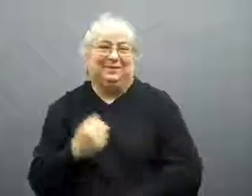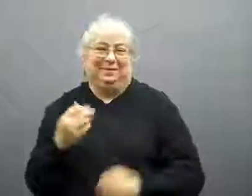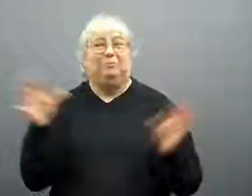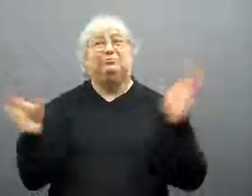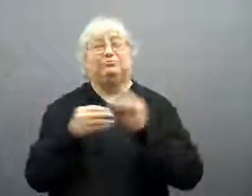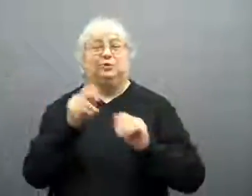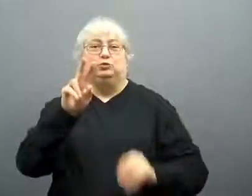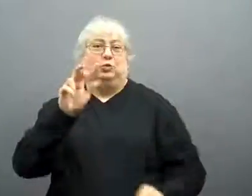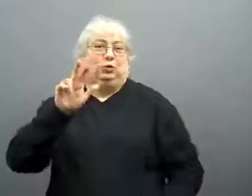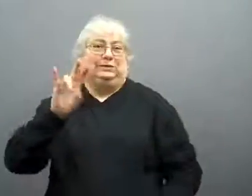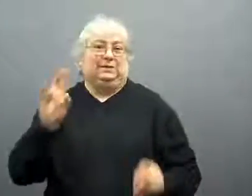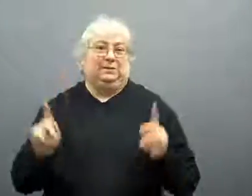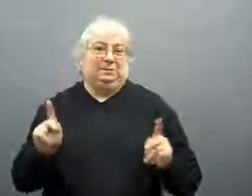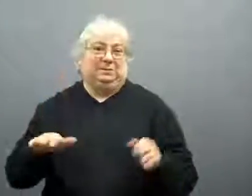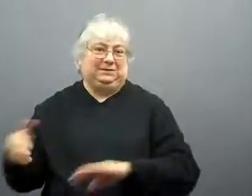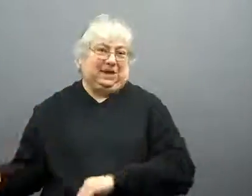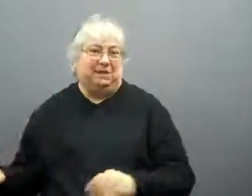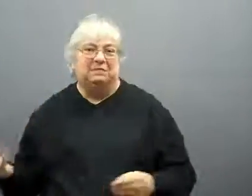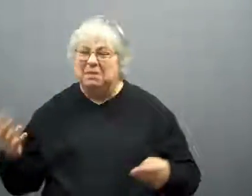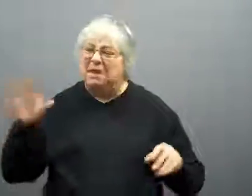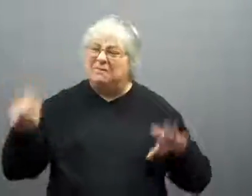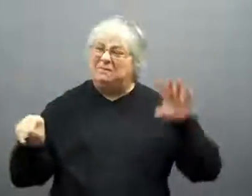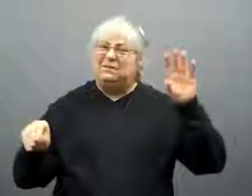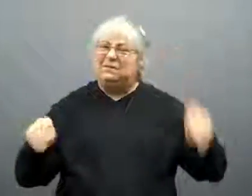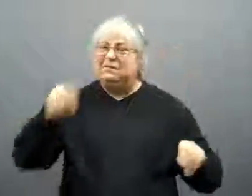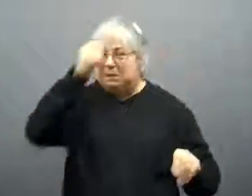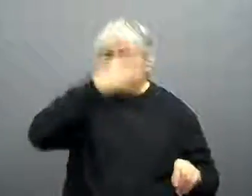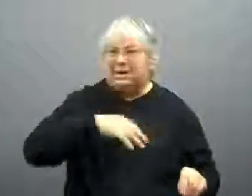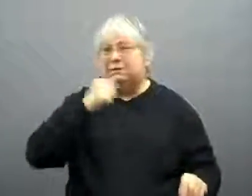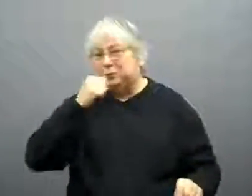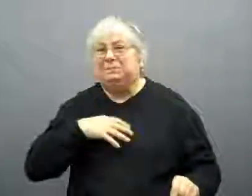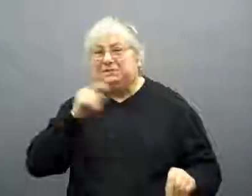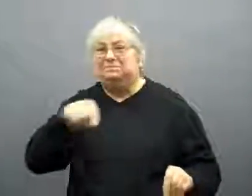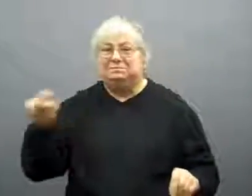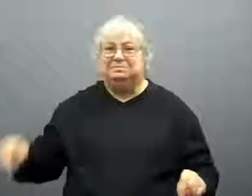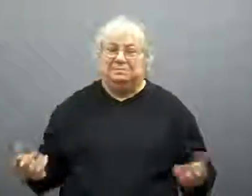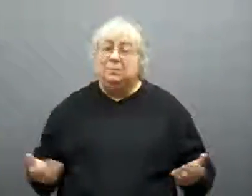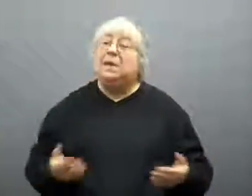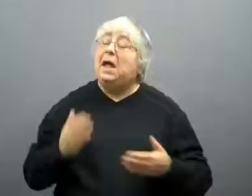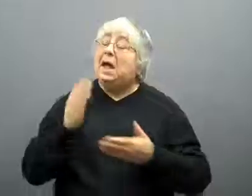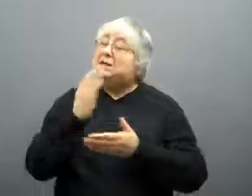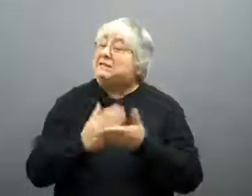which brought the death toll up to 237.